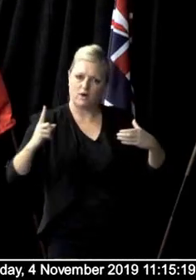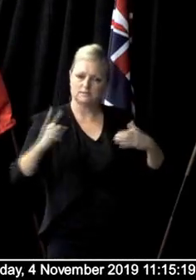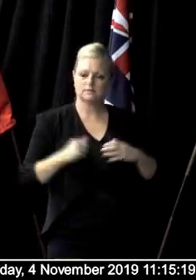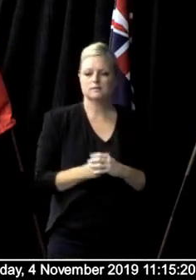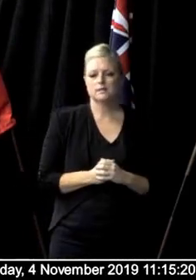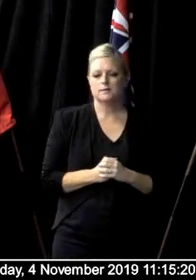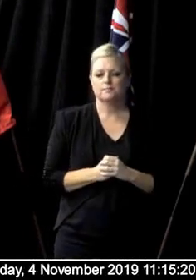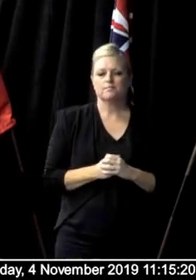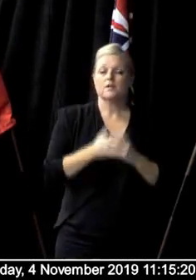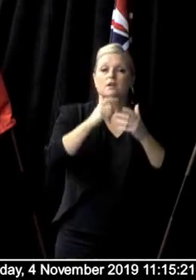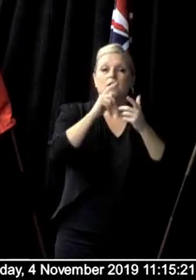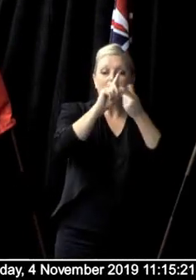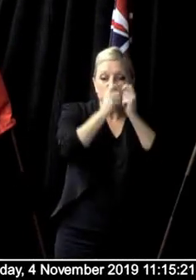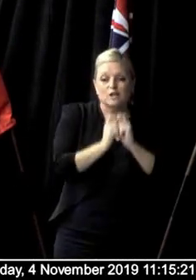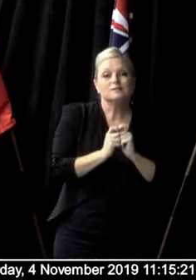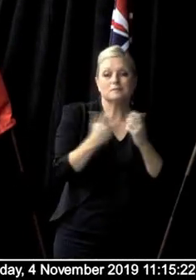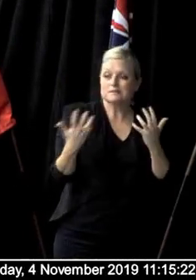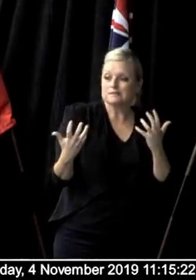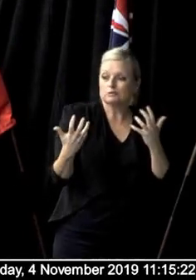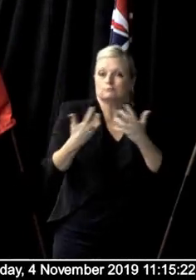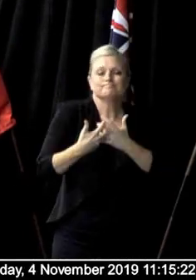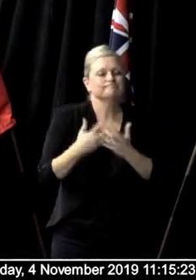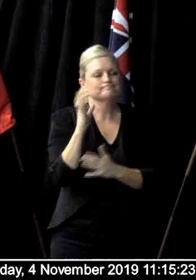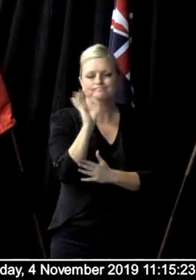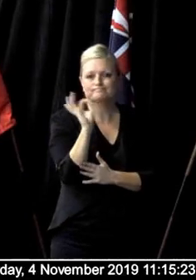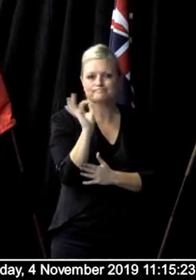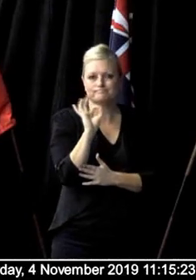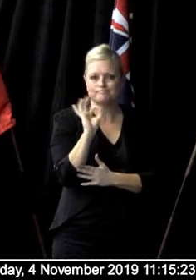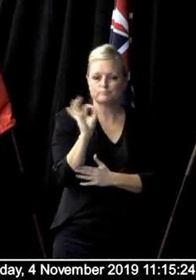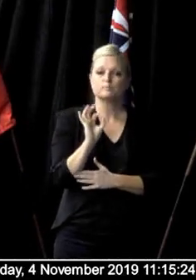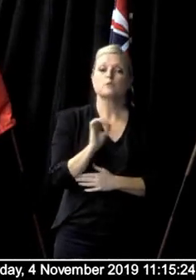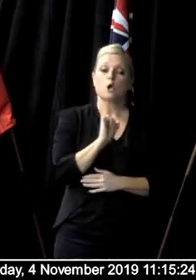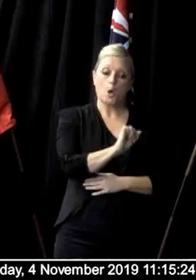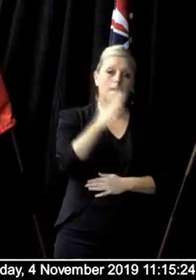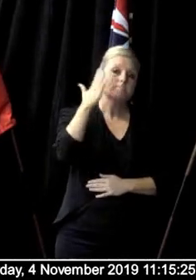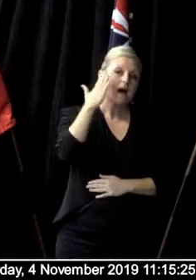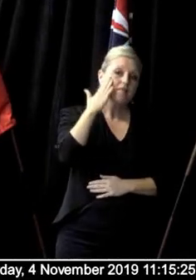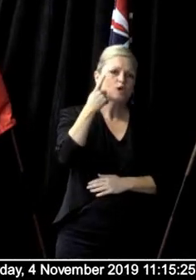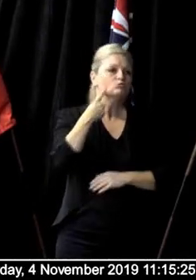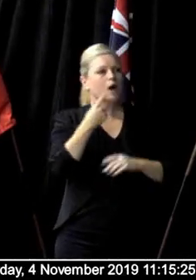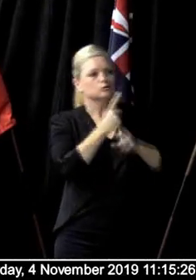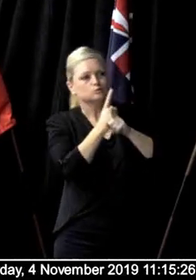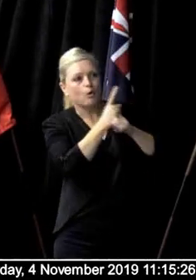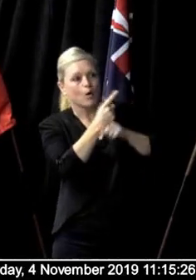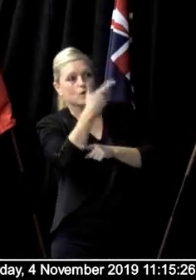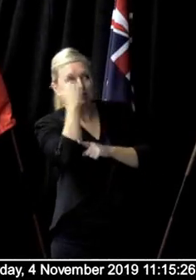Reasonable adjustments were not available to her. After her mother’s attempts to engage with the principal did not assist she made